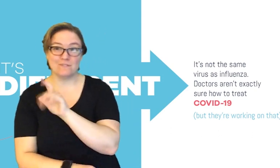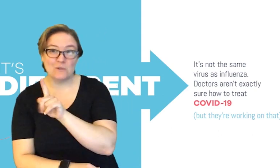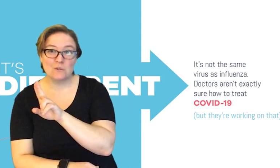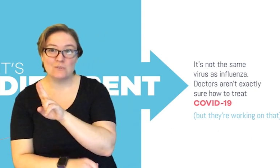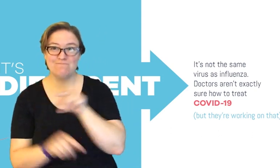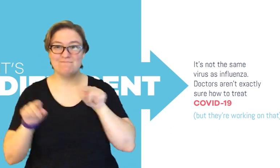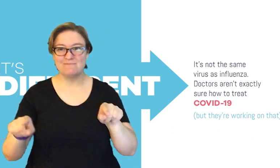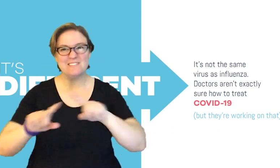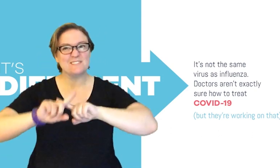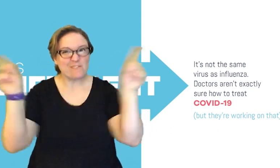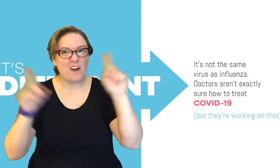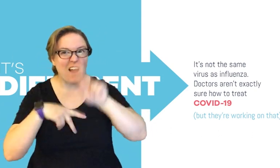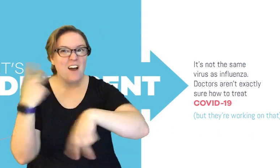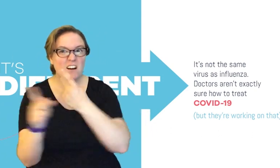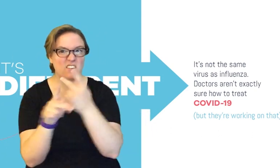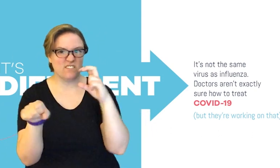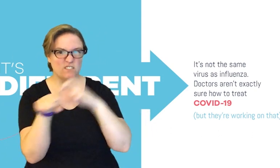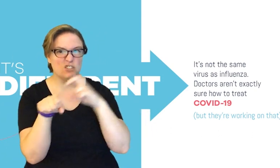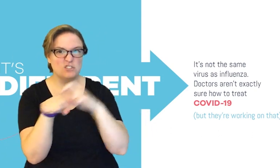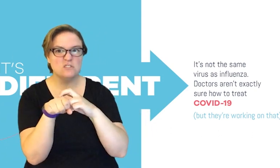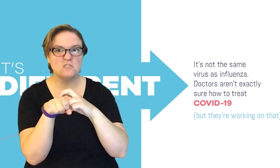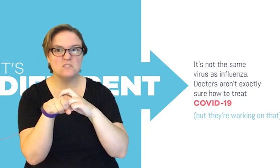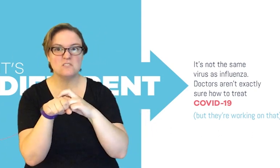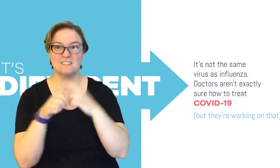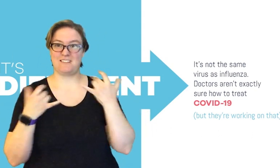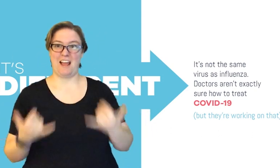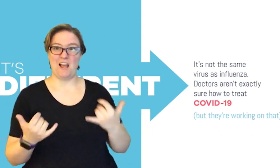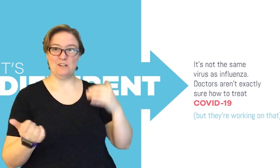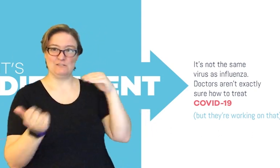Coronavirus and the flu are different kinds of virus.